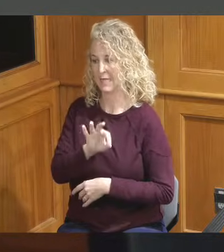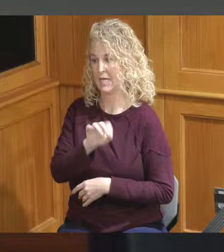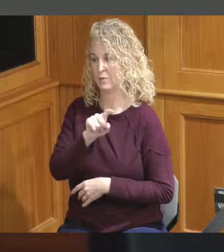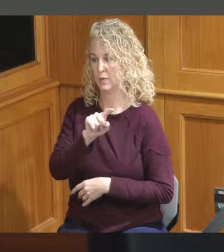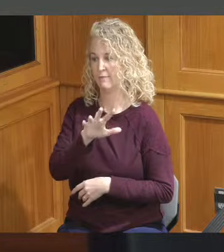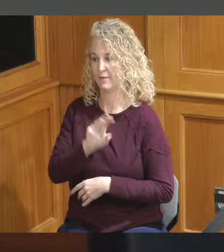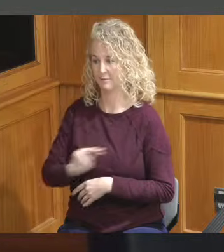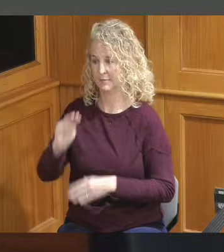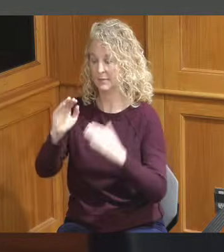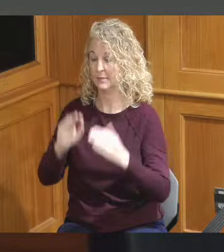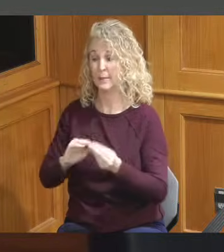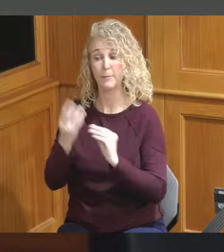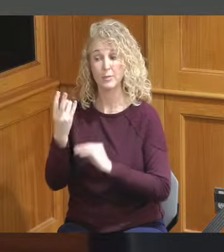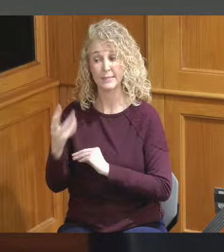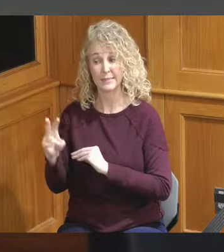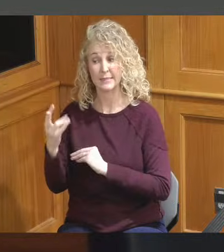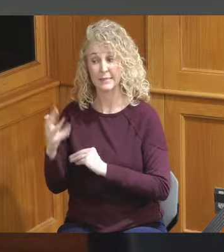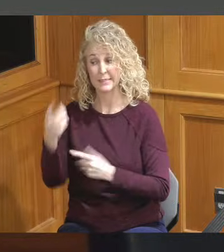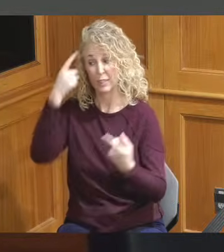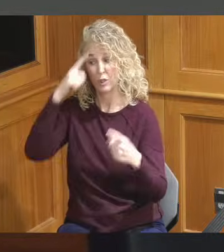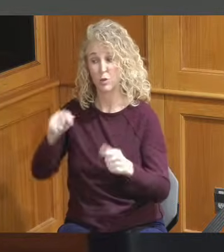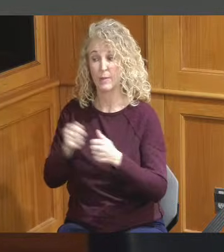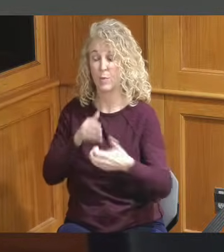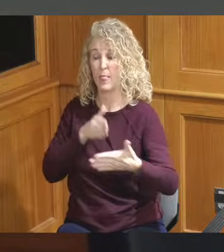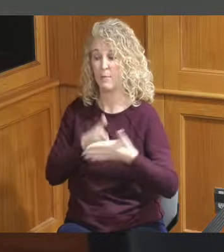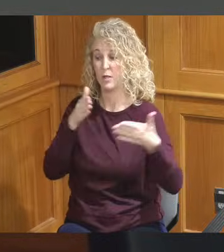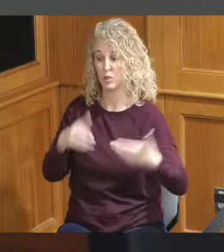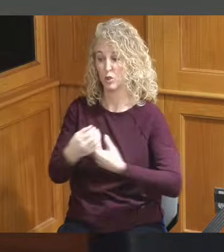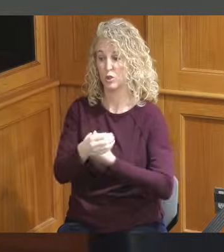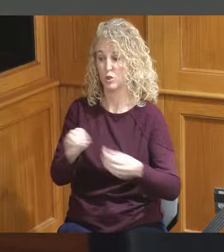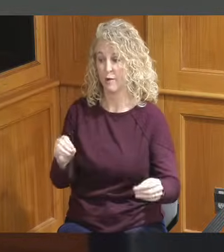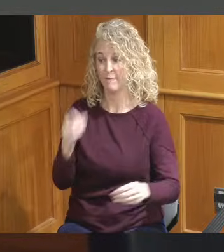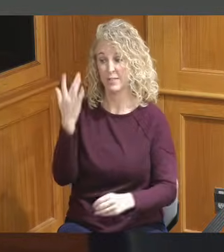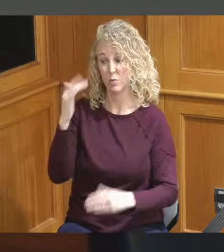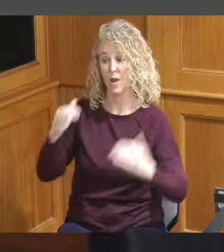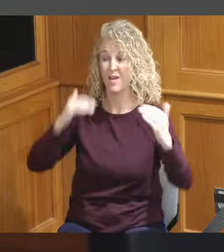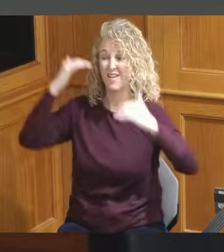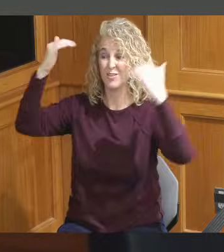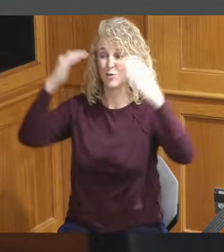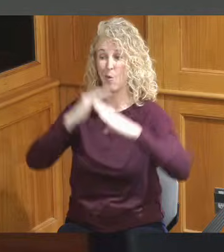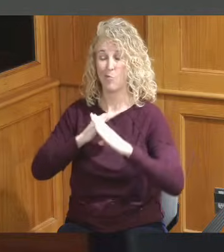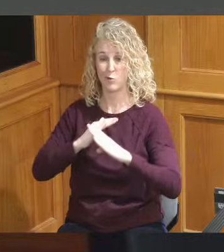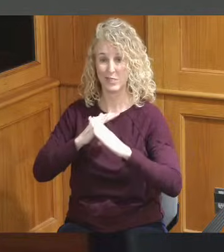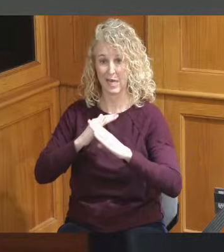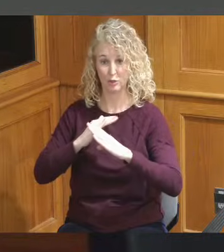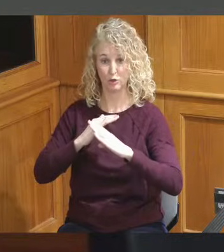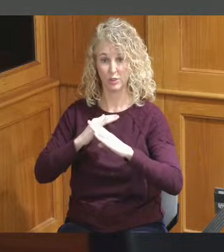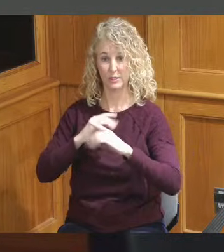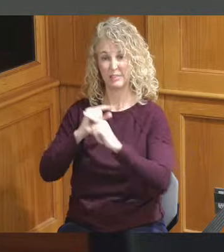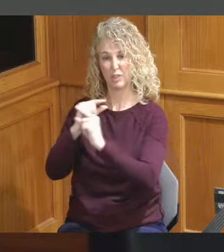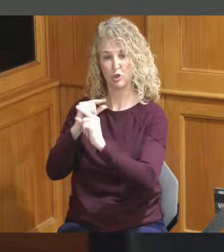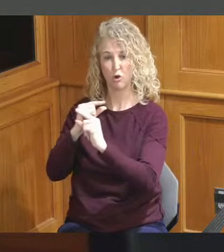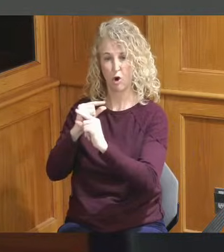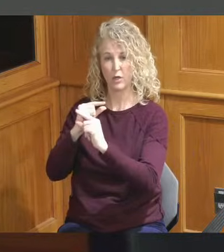16 is an agreement with the Prosecutor's office for adult protection and guardianship cases for